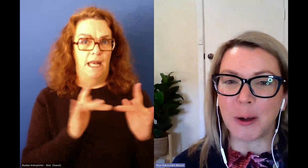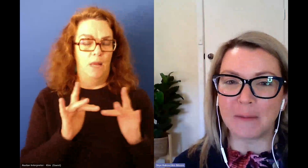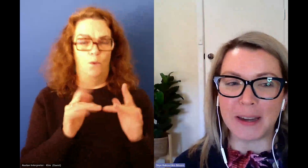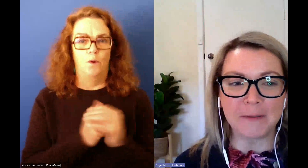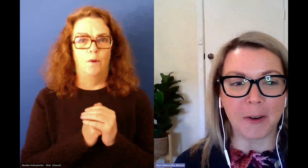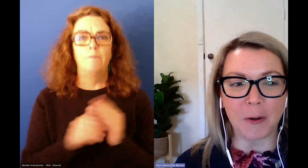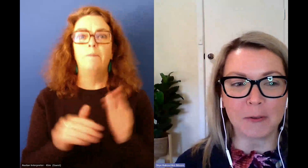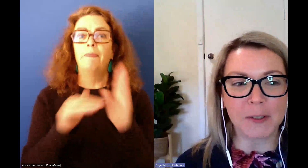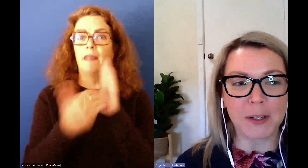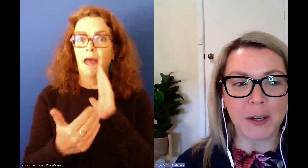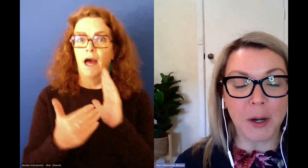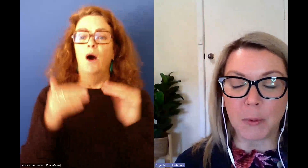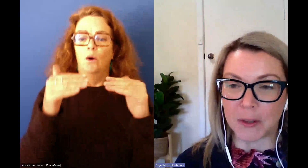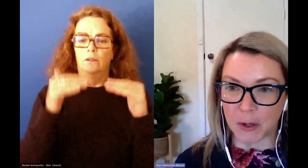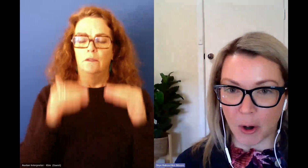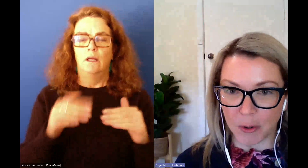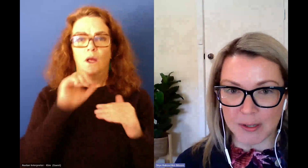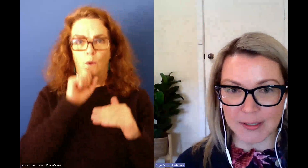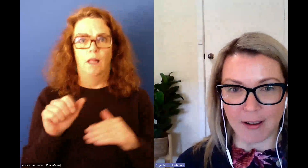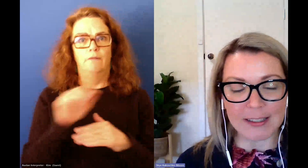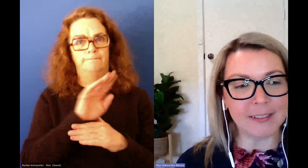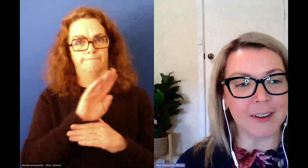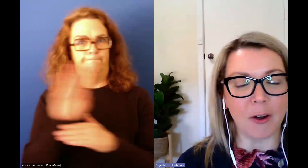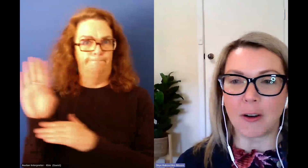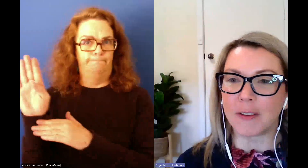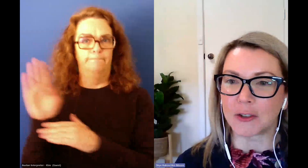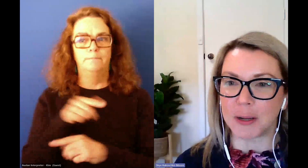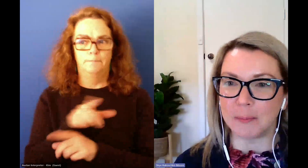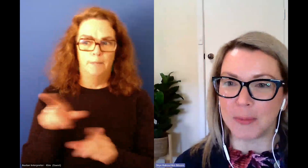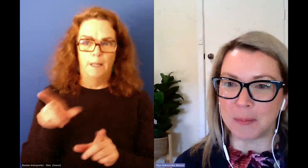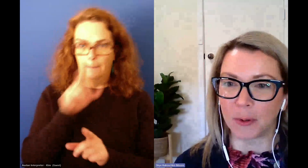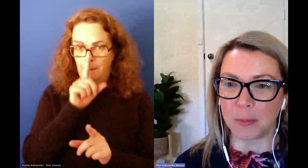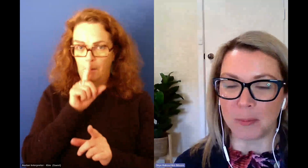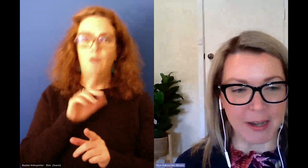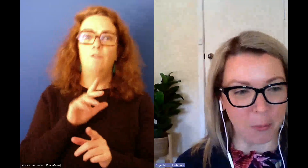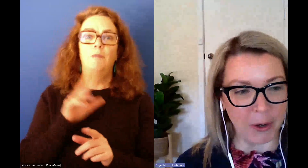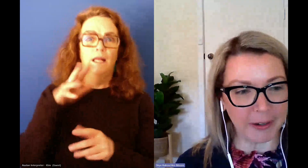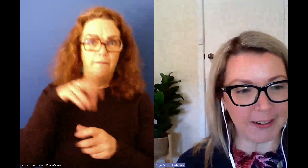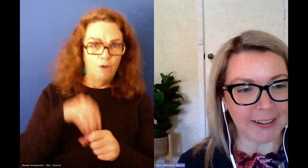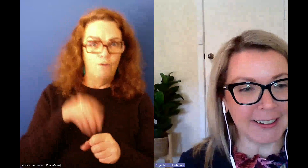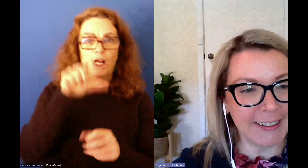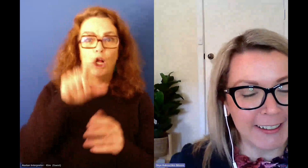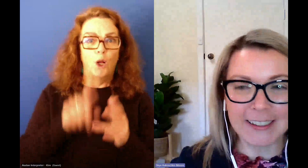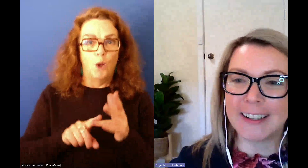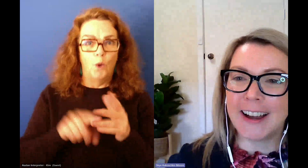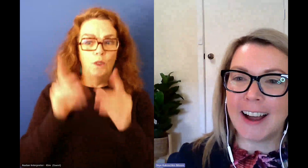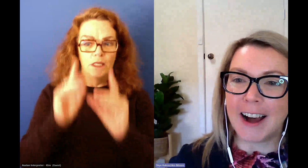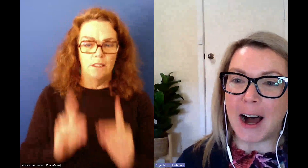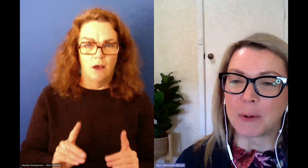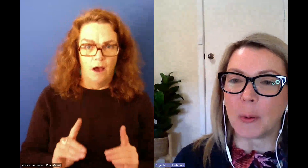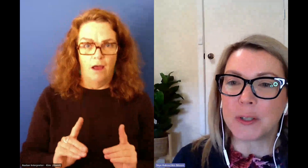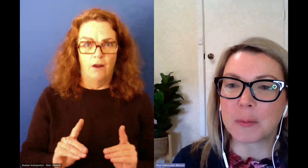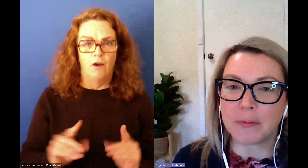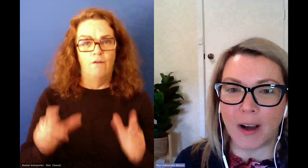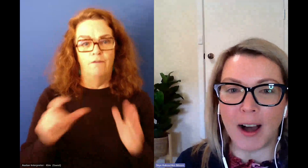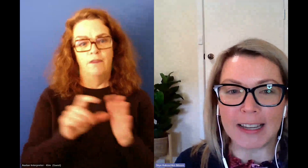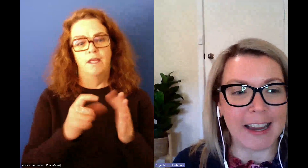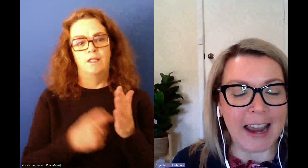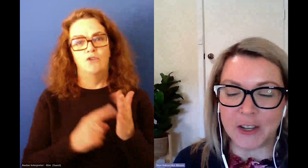who have been involved with the co-design of our DREAM Employment Network. I'm going to provide an